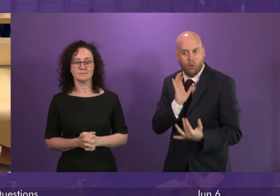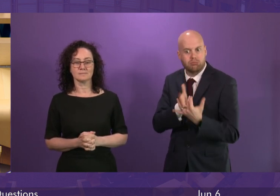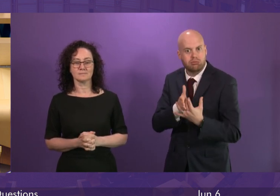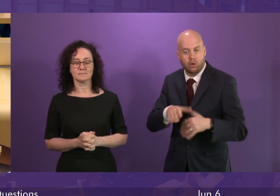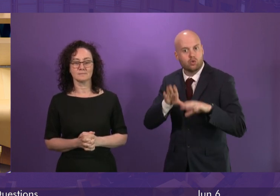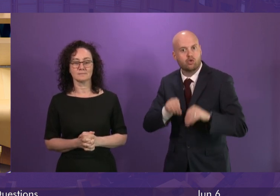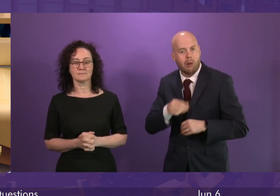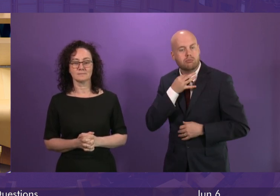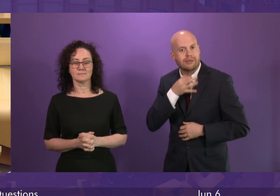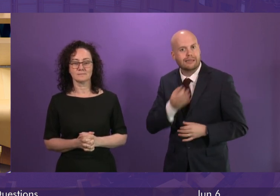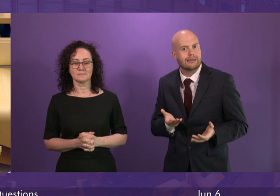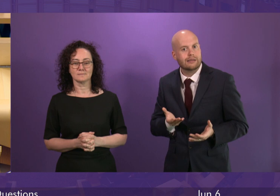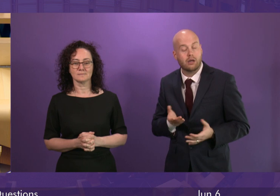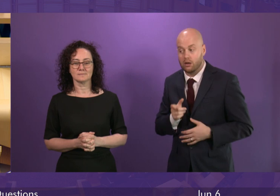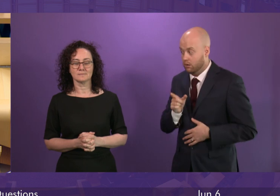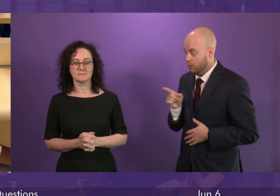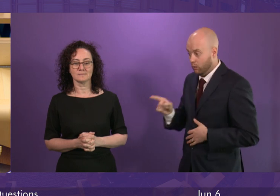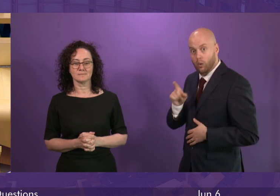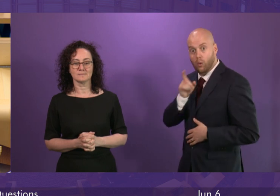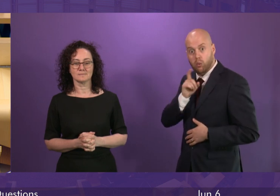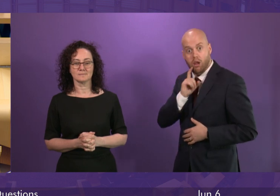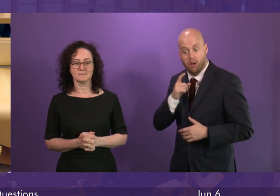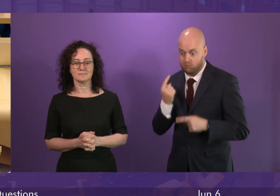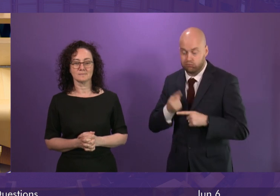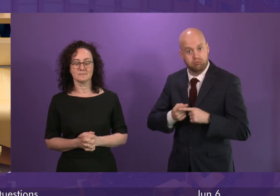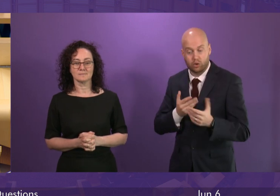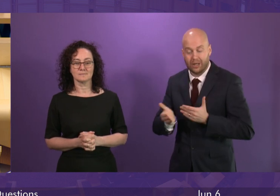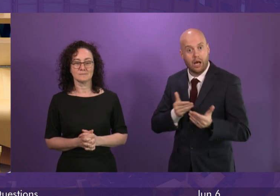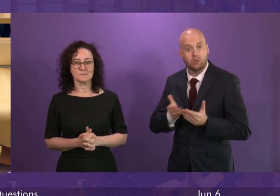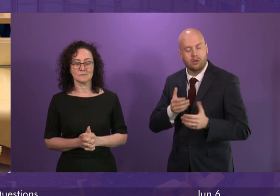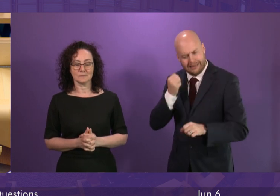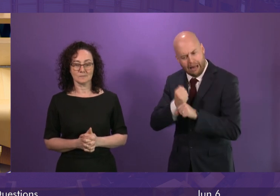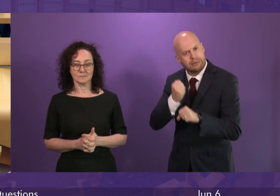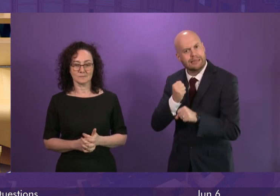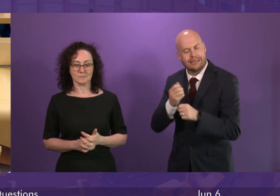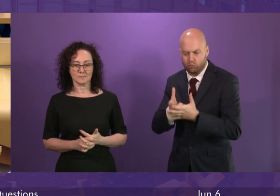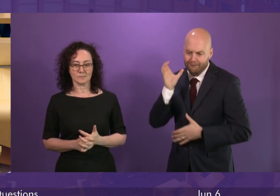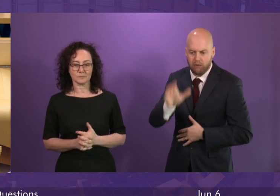Will the Deputy First Minister act urgently and guarantee to fund the £22 million gap?